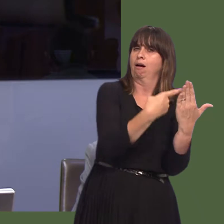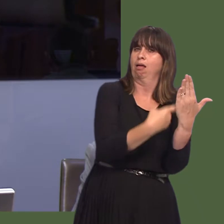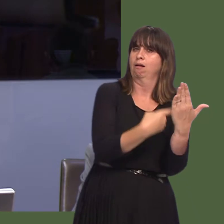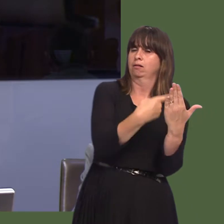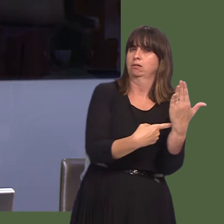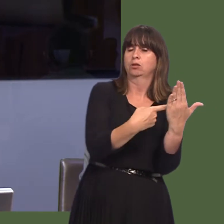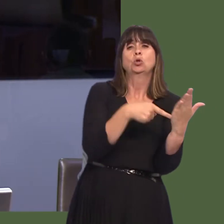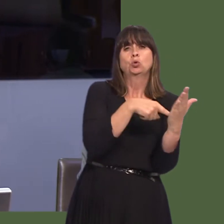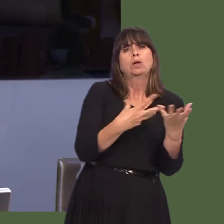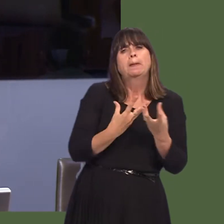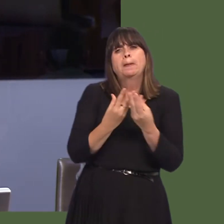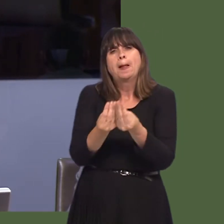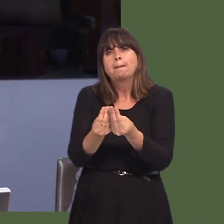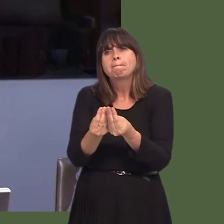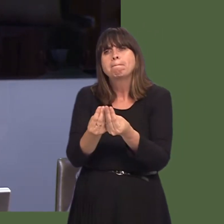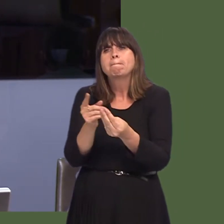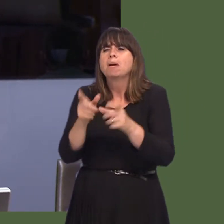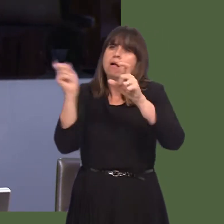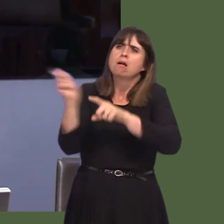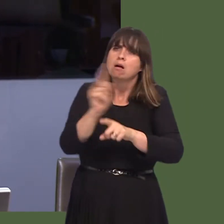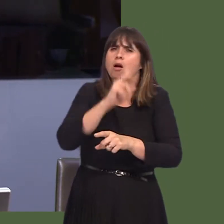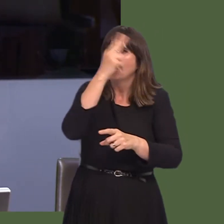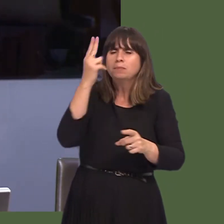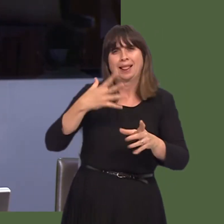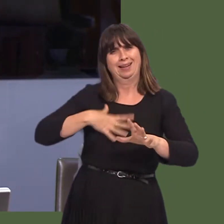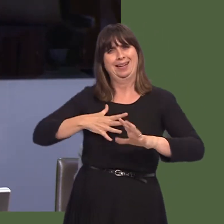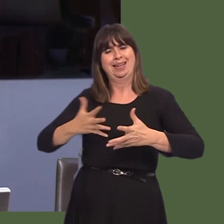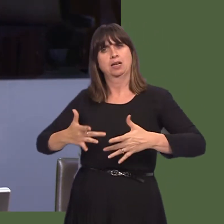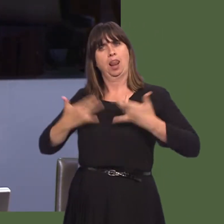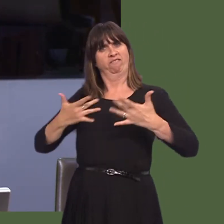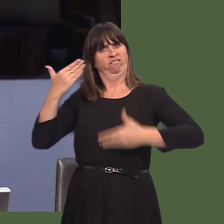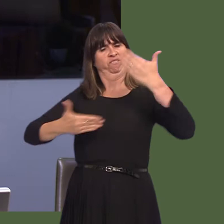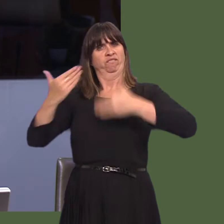to keeping sufferers out of hospital and, ultimately, to saving lives.